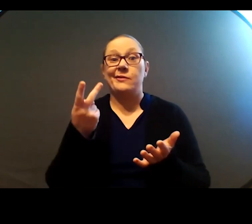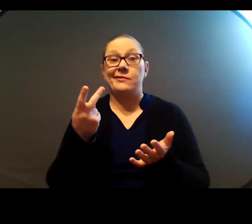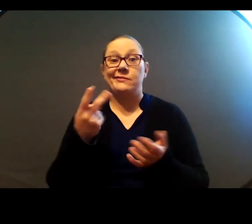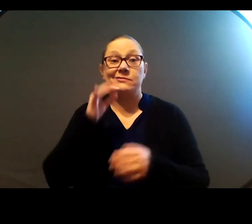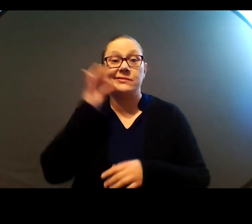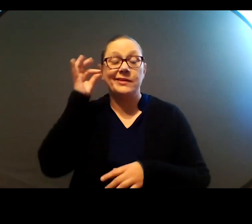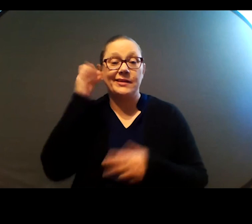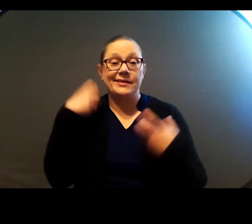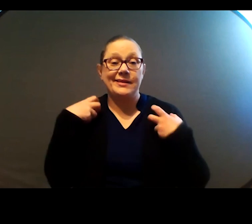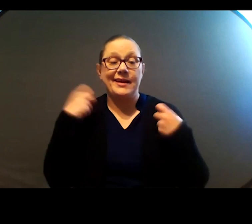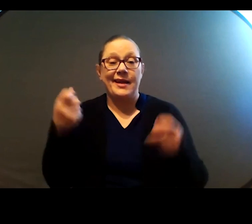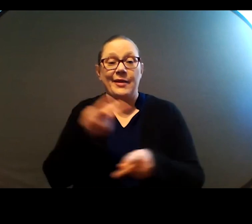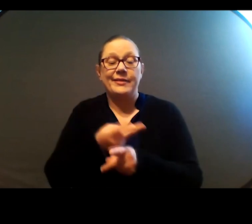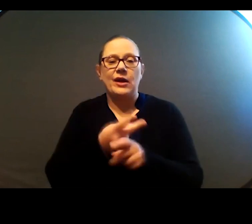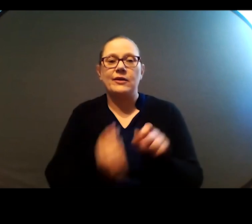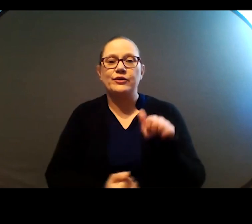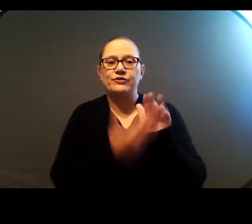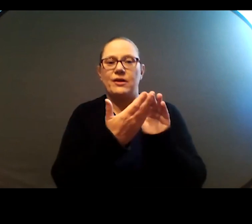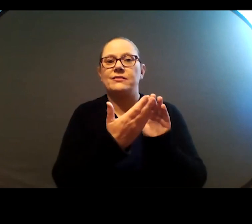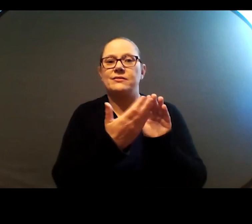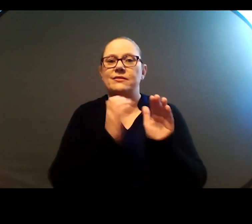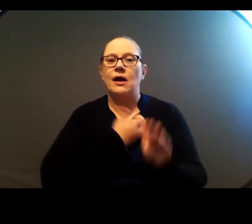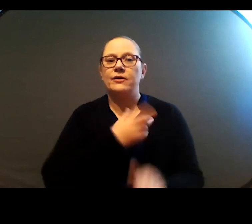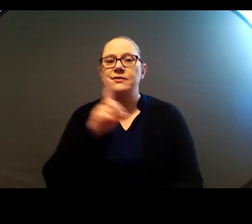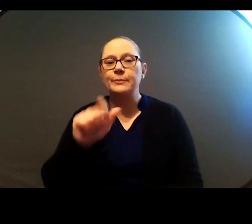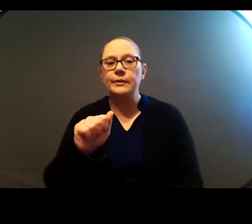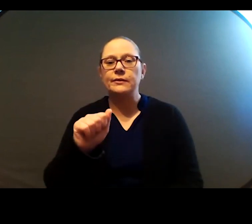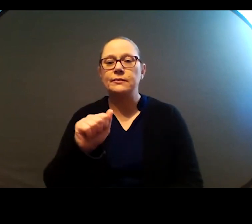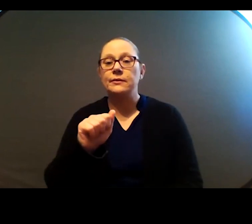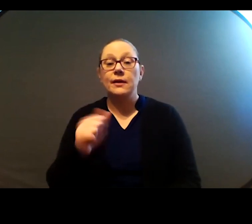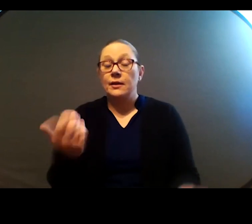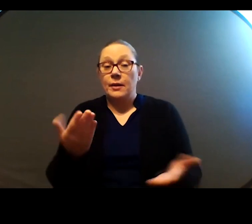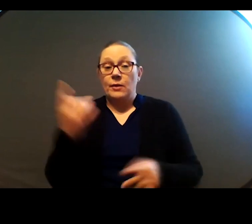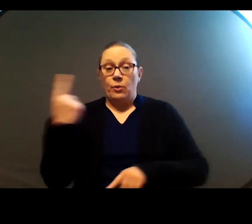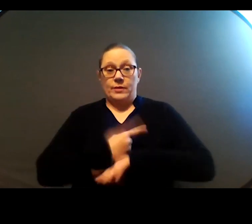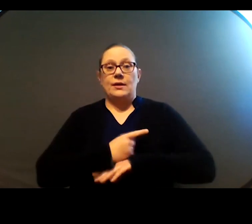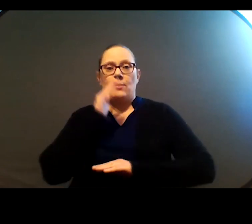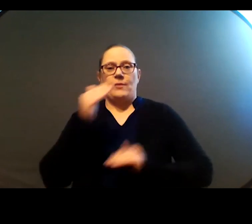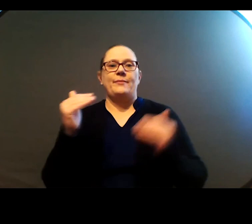uh really address a lot of our disabilities and then someday maybe we'll be equal to our fellow